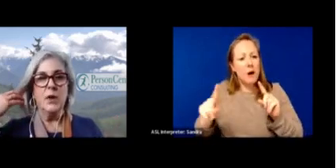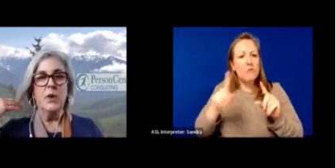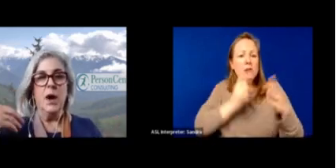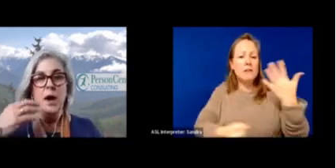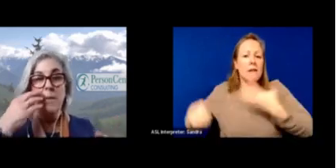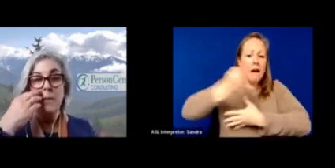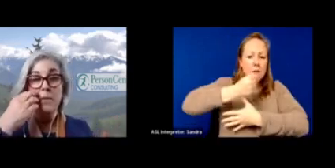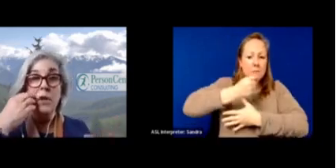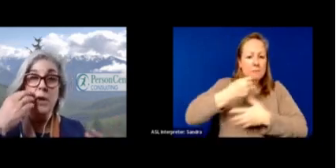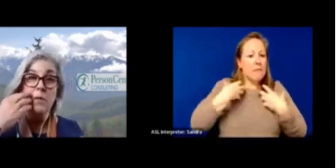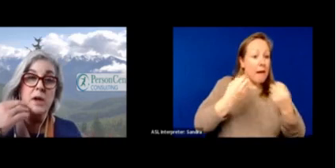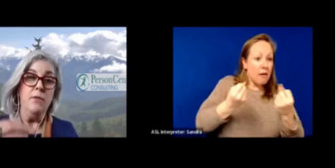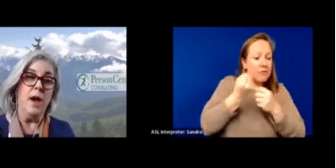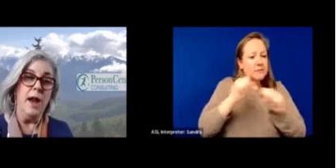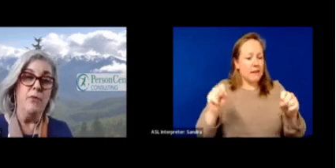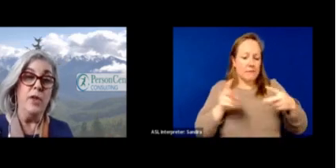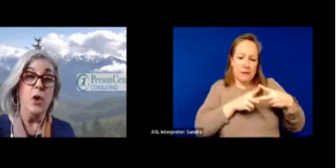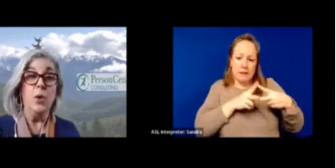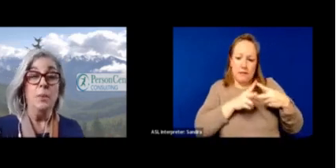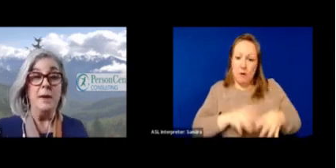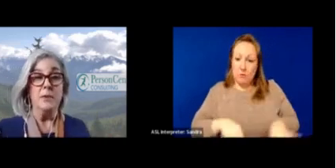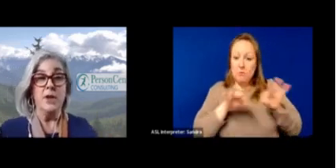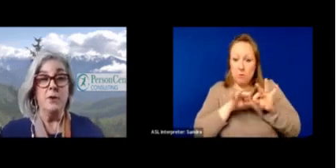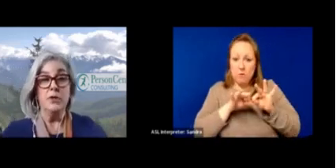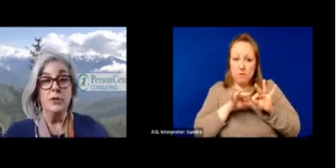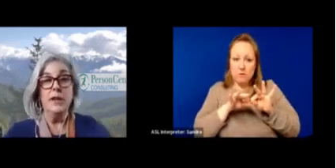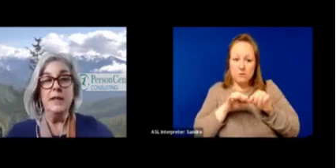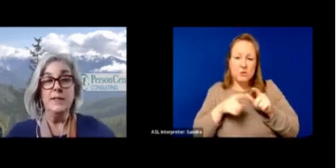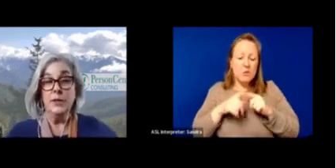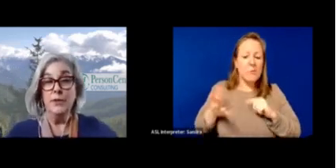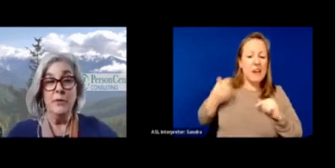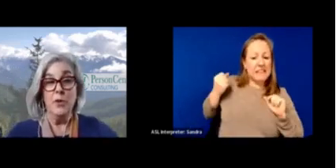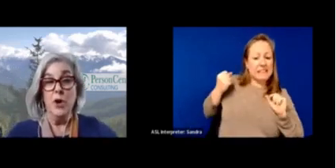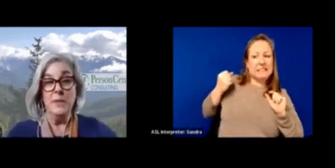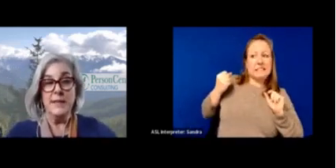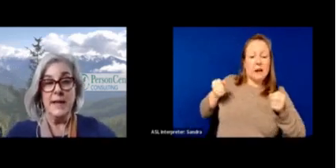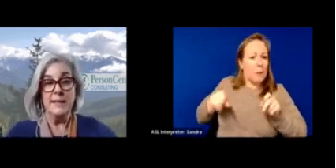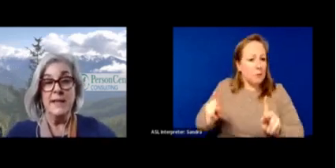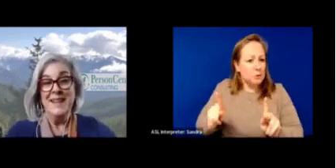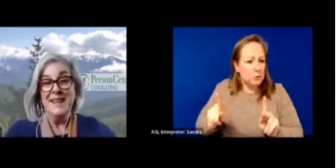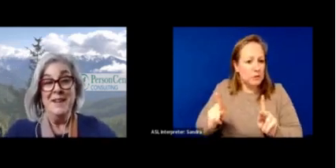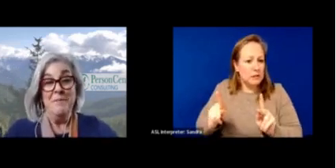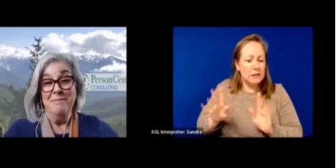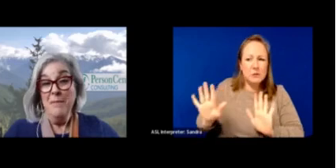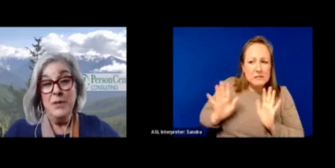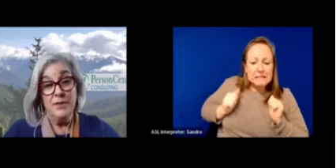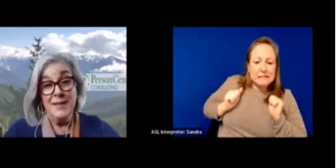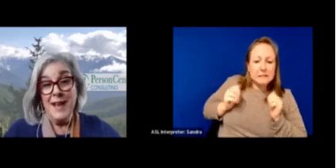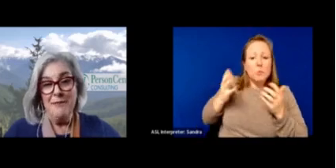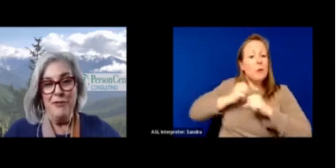will help us learn from our mistakes. And we need to make sure that for people that we support, whether it's someone